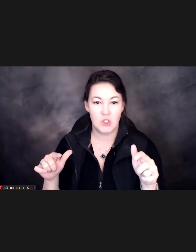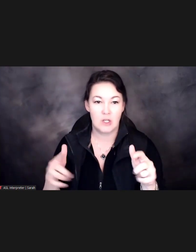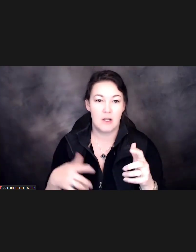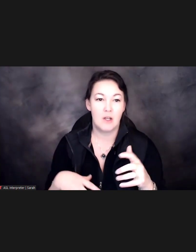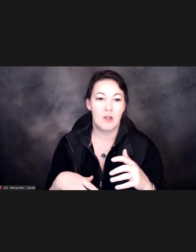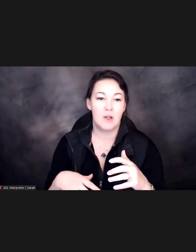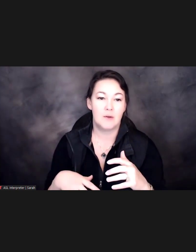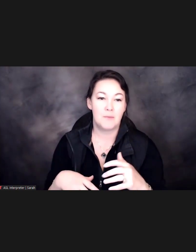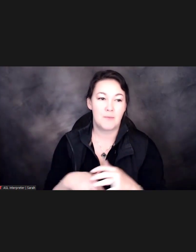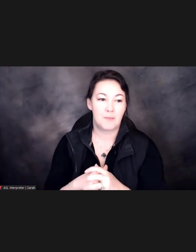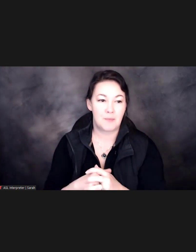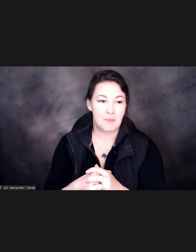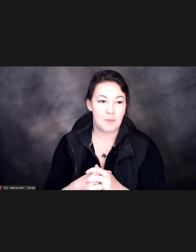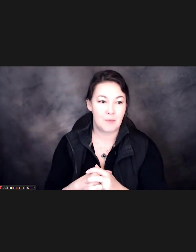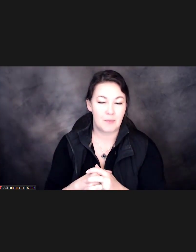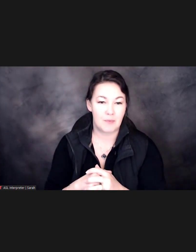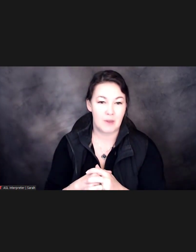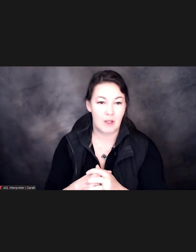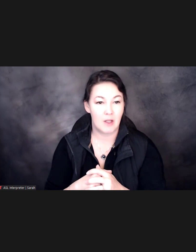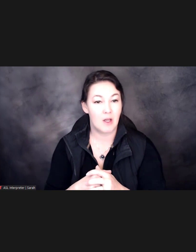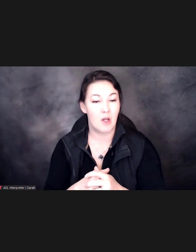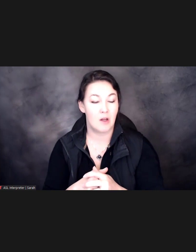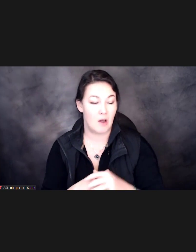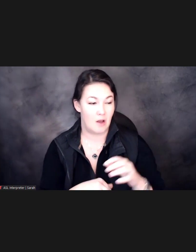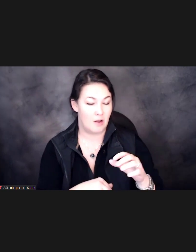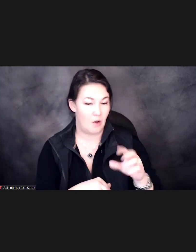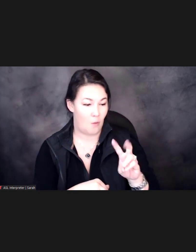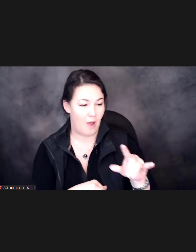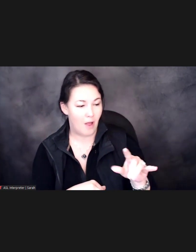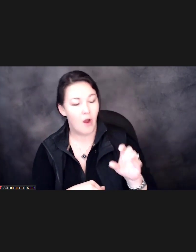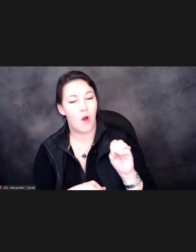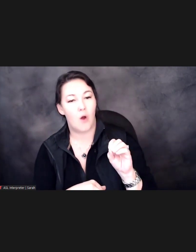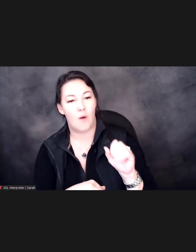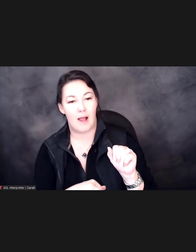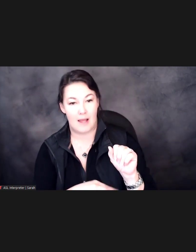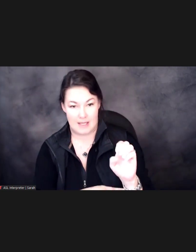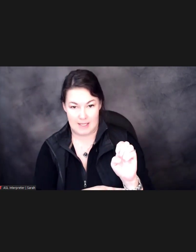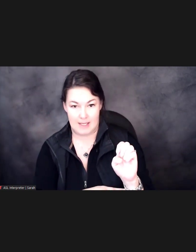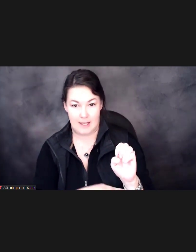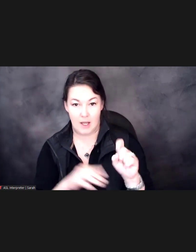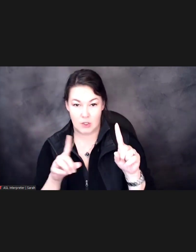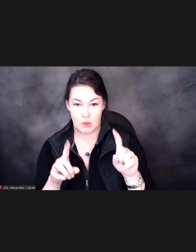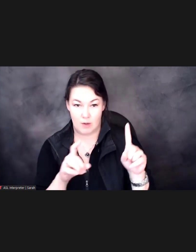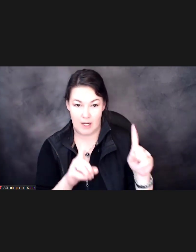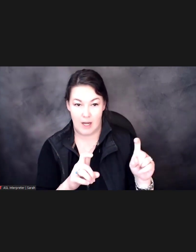known as ASHAler.>>: So, OAE screening is the most appropriate